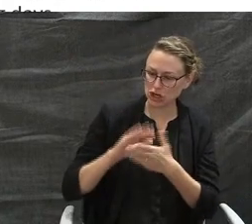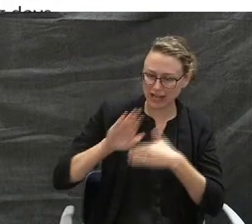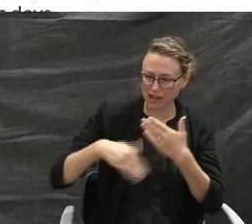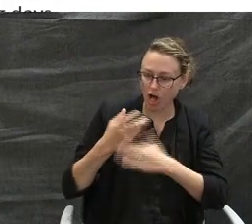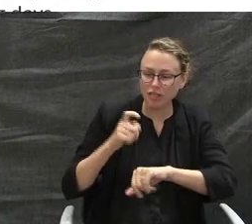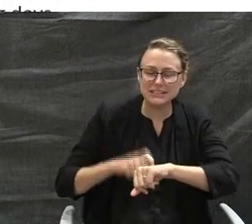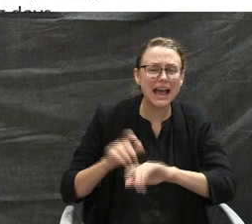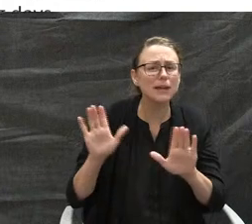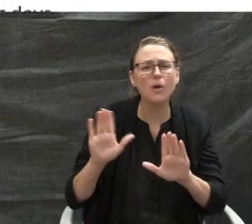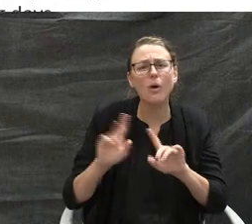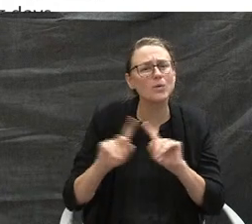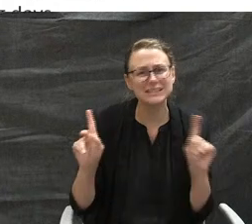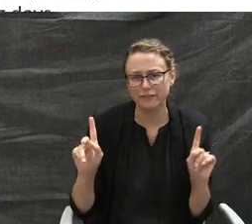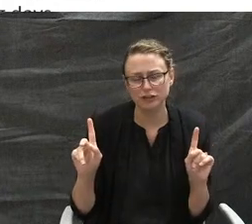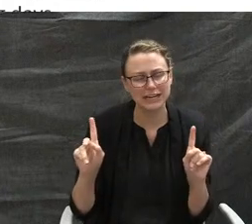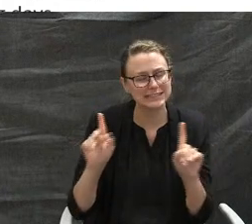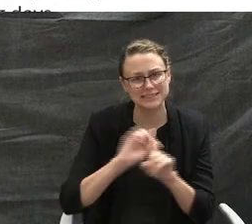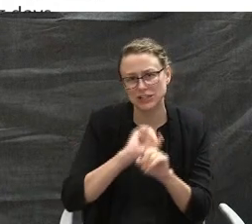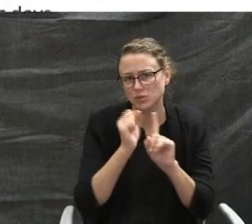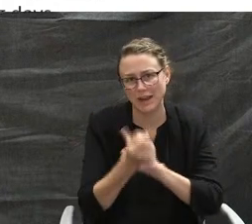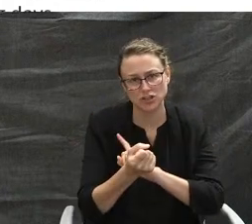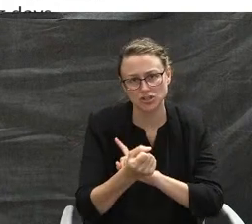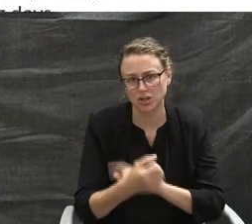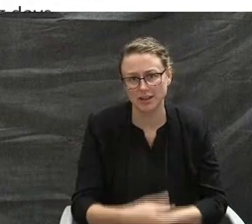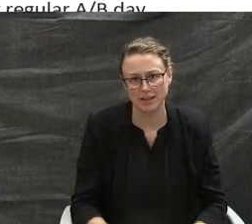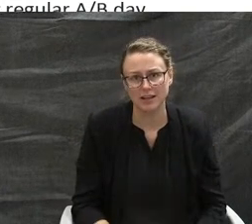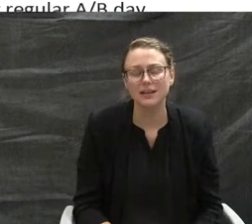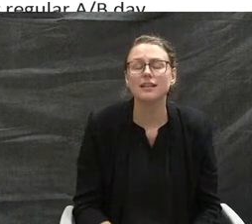all the time, so there are different different situation